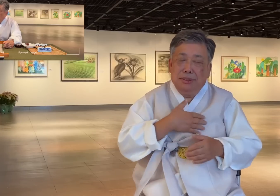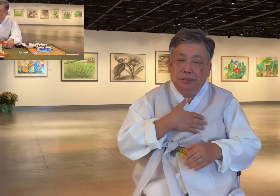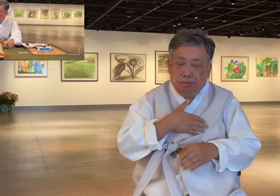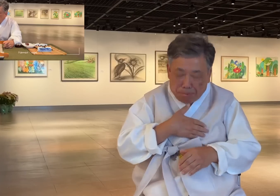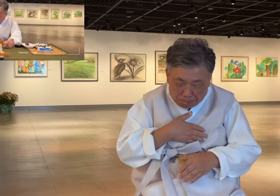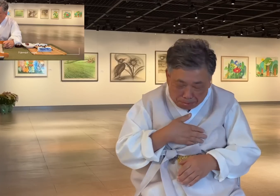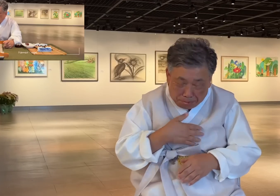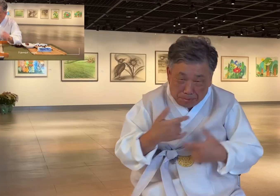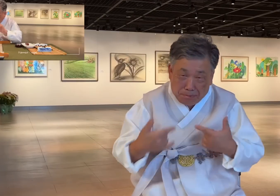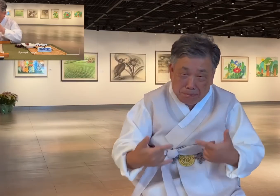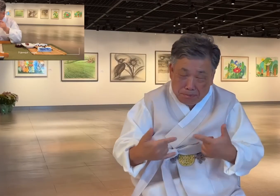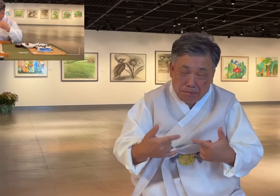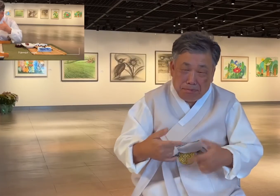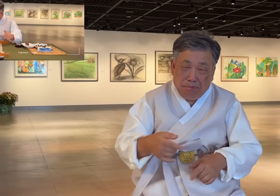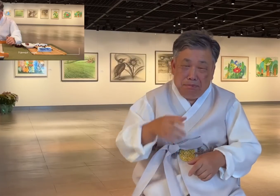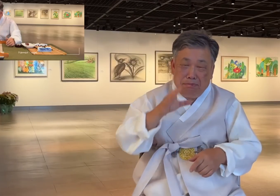I said I understood, and